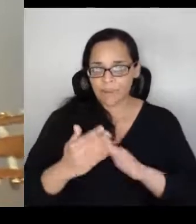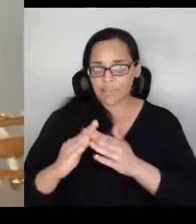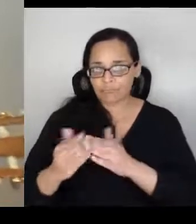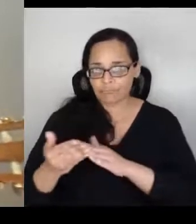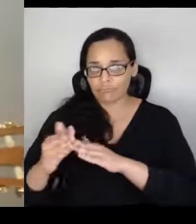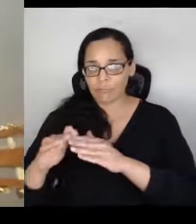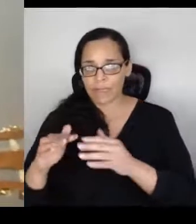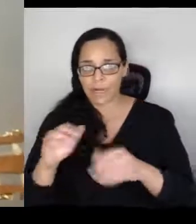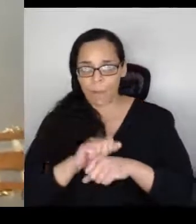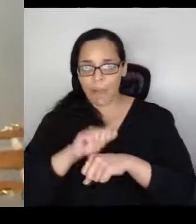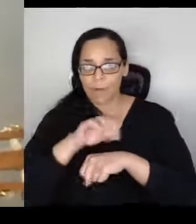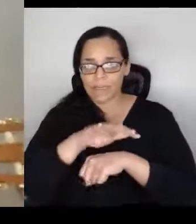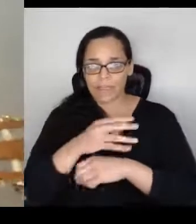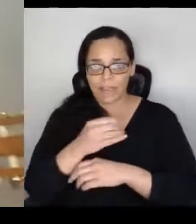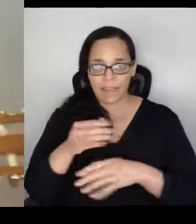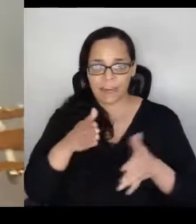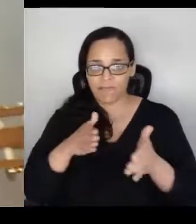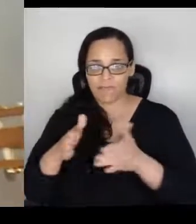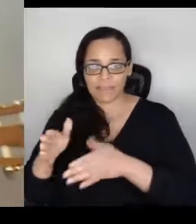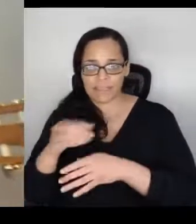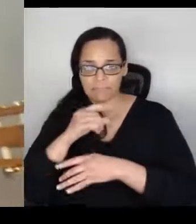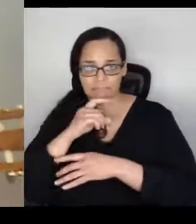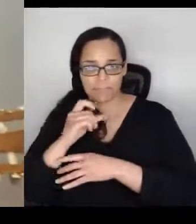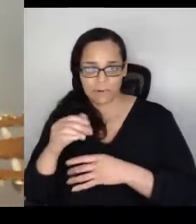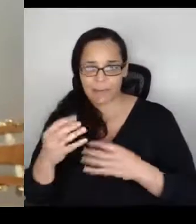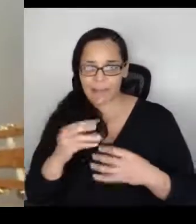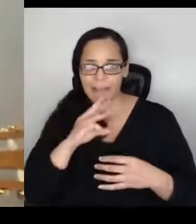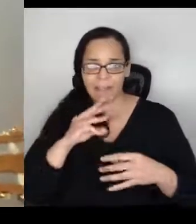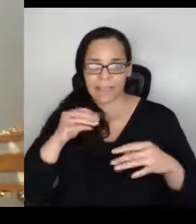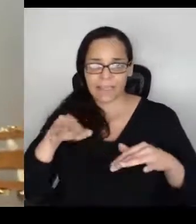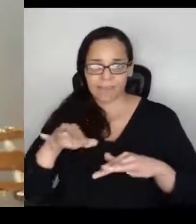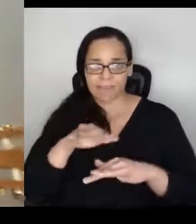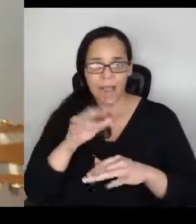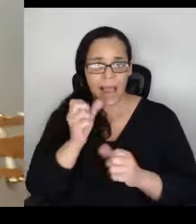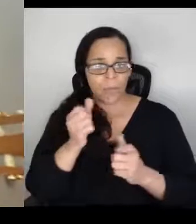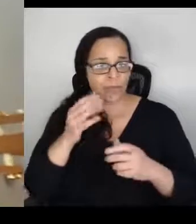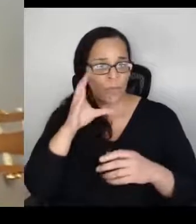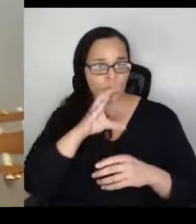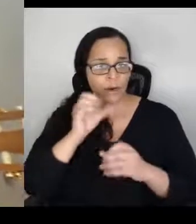Voy cominando Oh ooh ooh